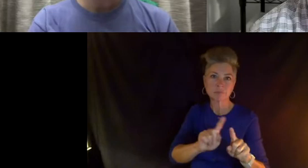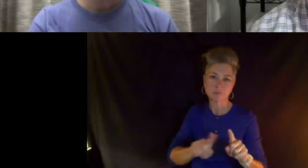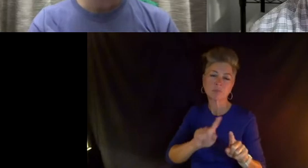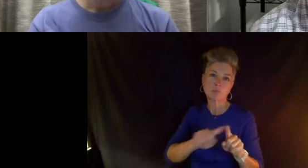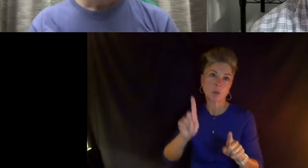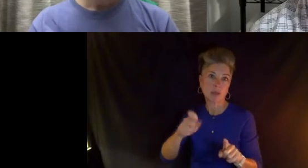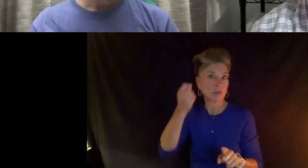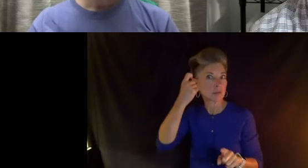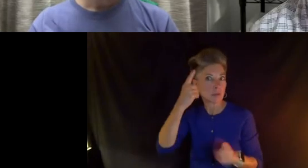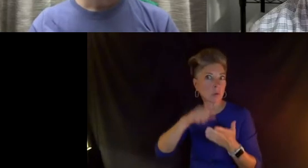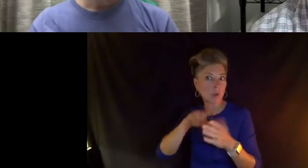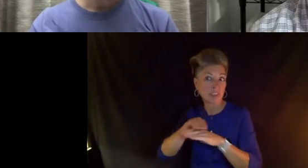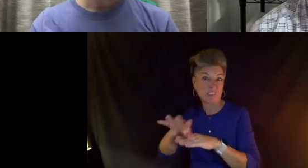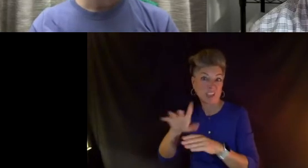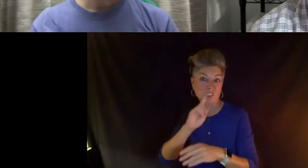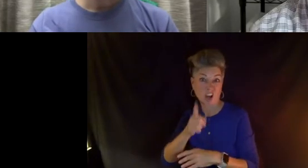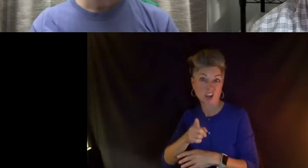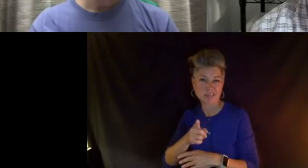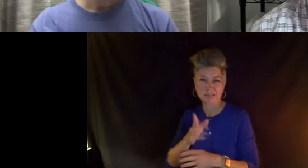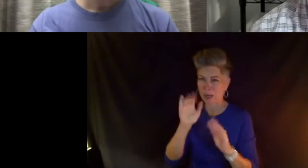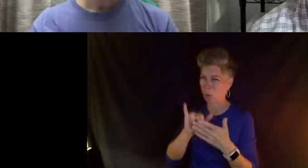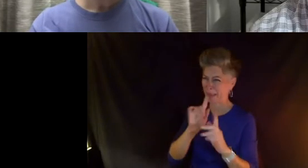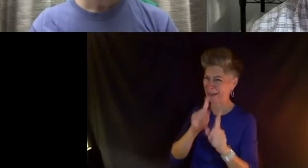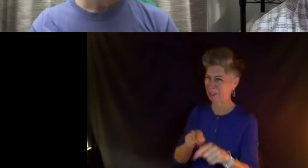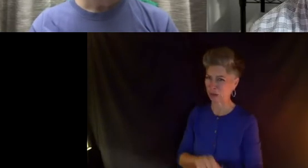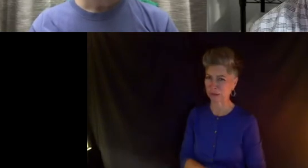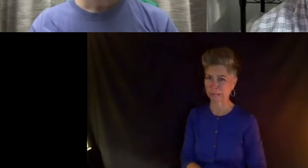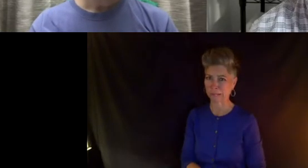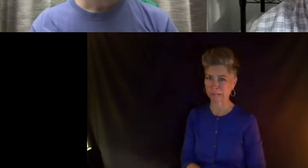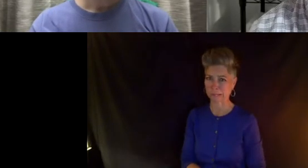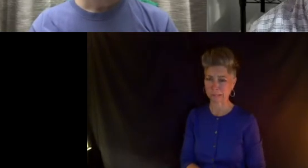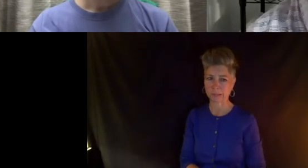So, I hope that answered that question. Excellent.